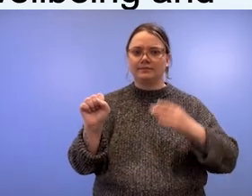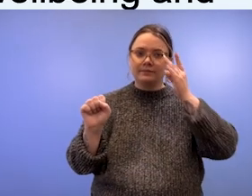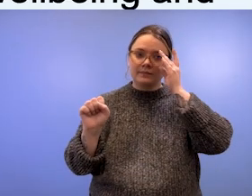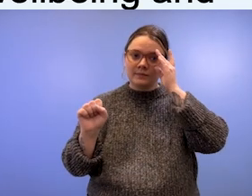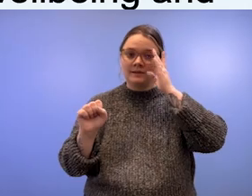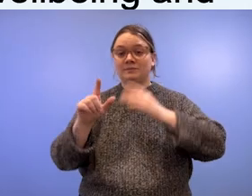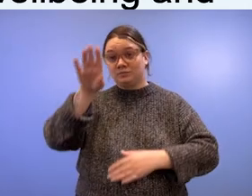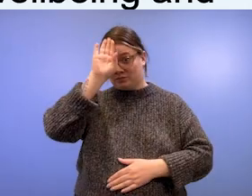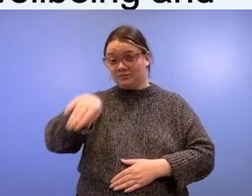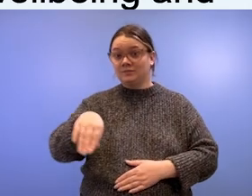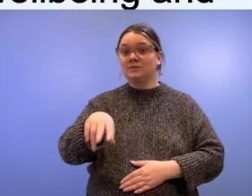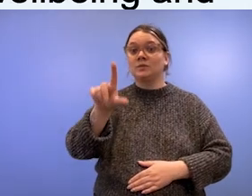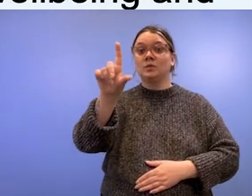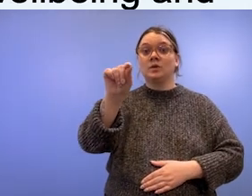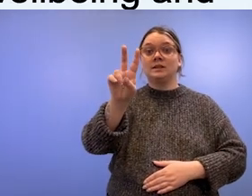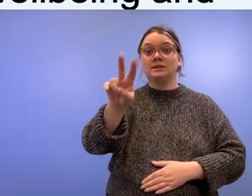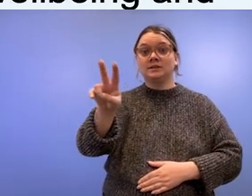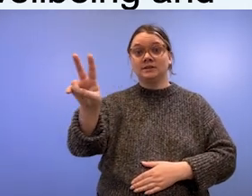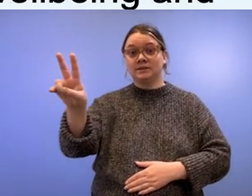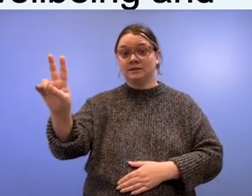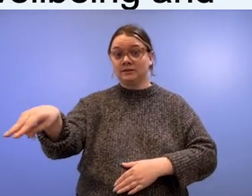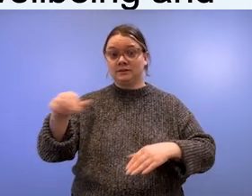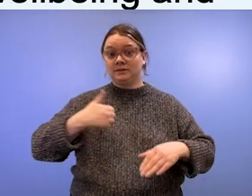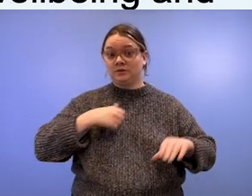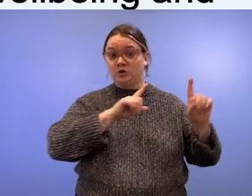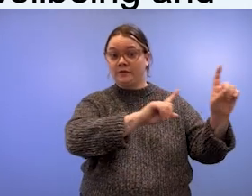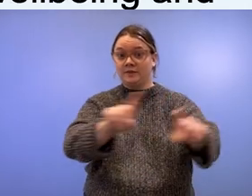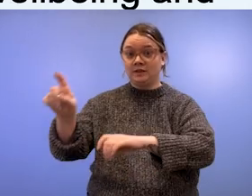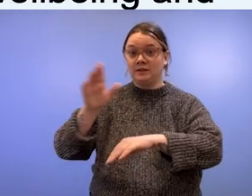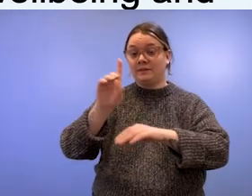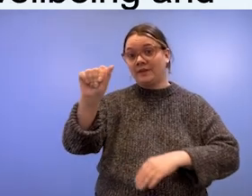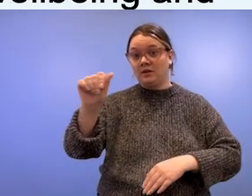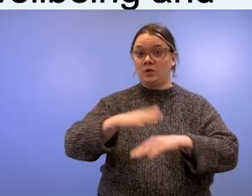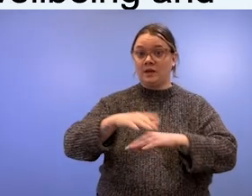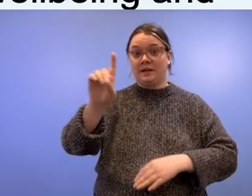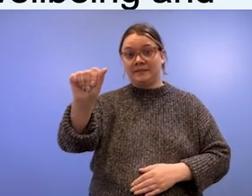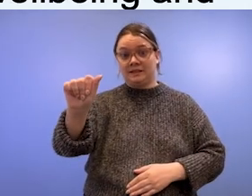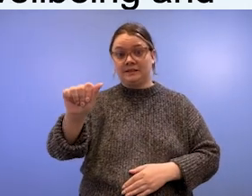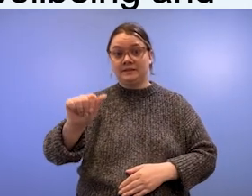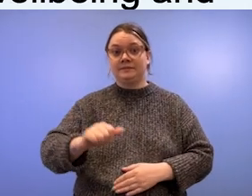So did you know that based on the 2022 Canadian Survey of Disabilities on Disabilities